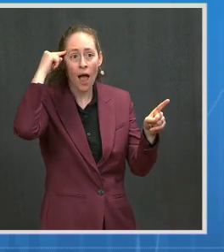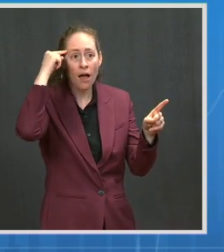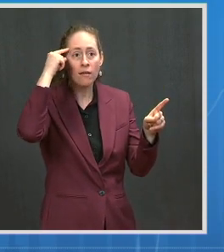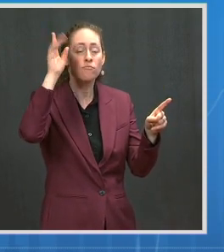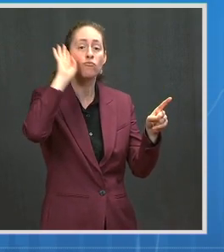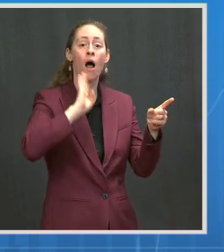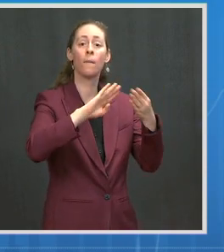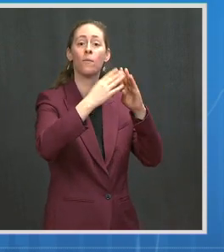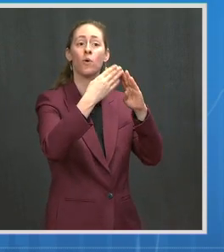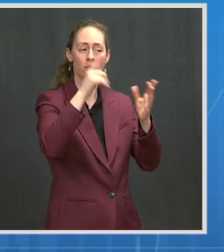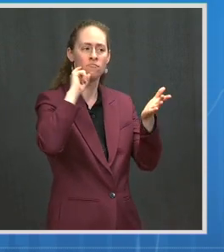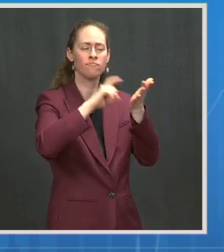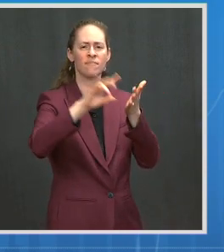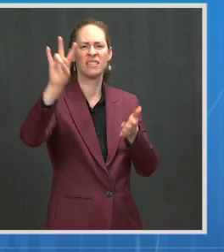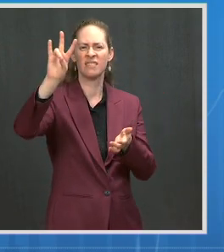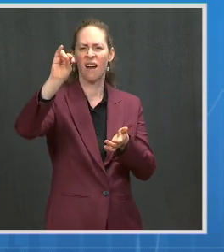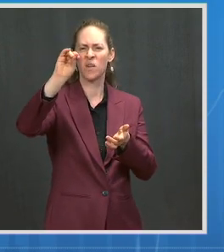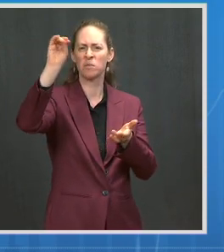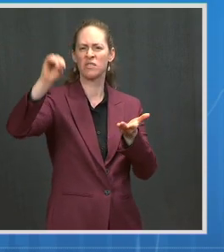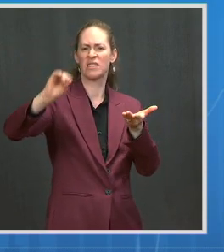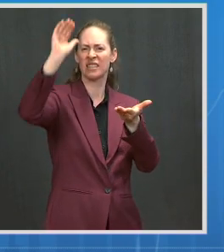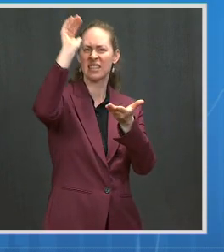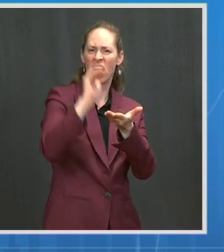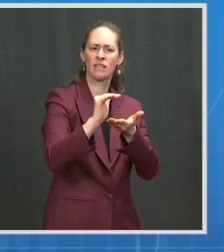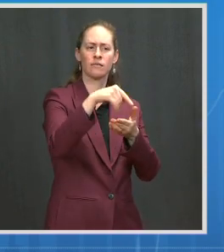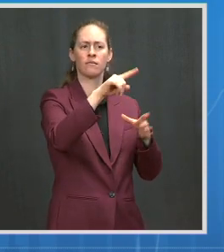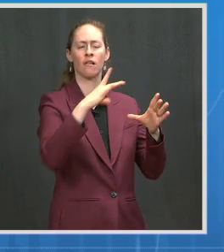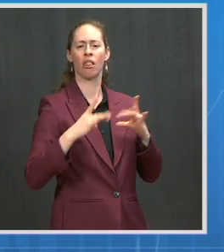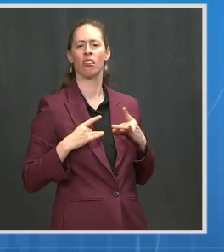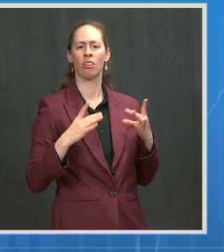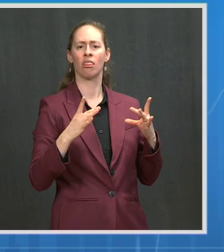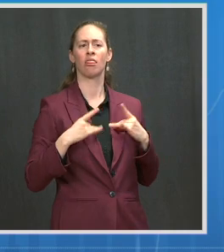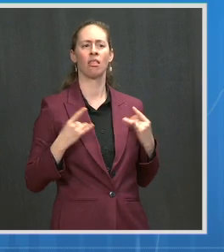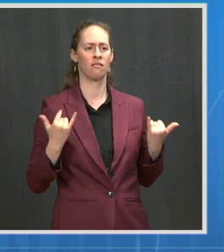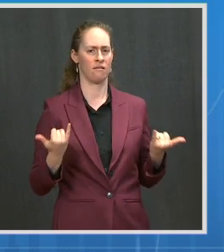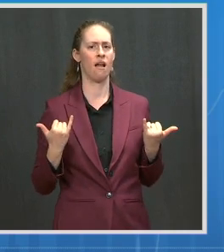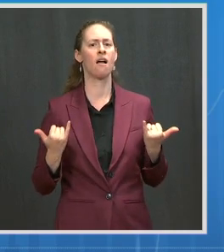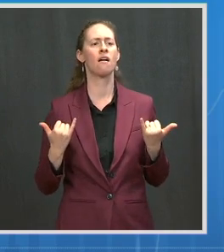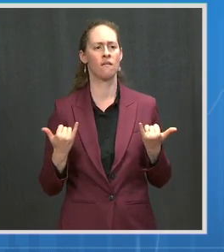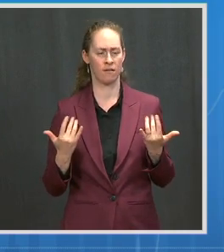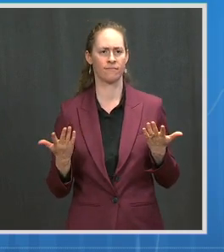So a big part of how we achieved this progress is through the federal vaccine delivery channels.